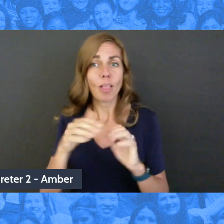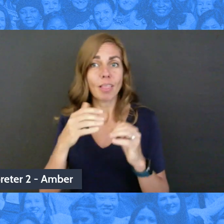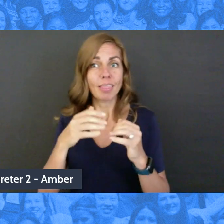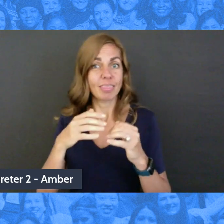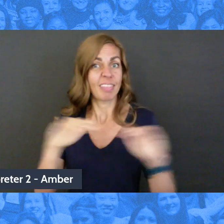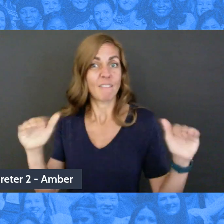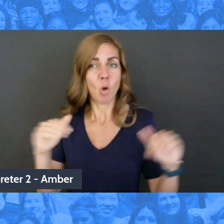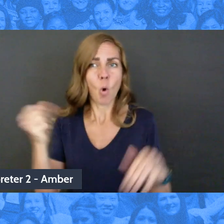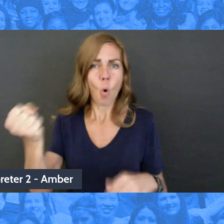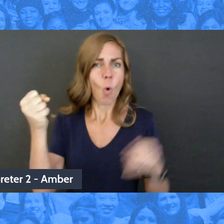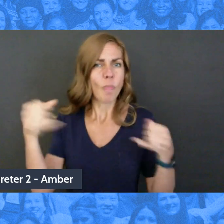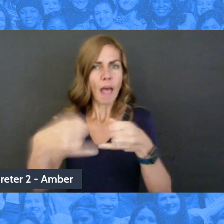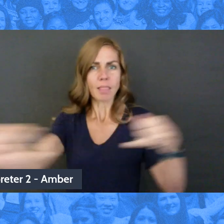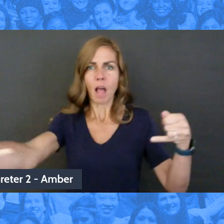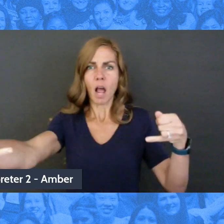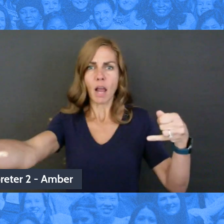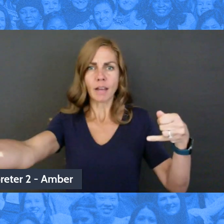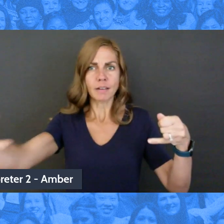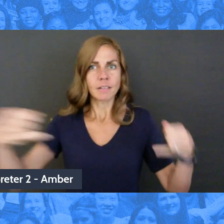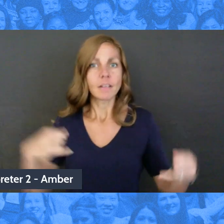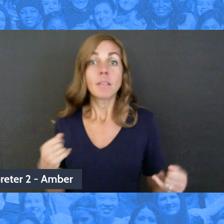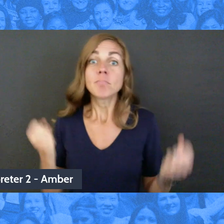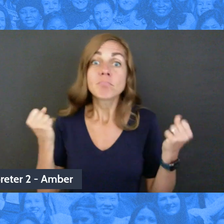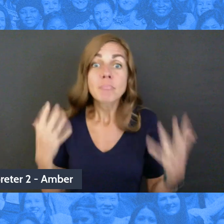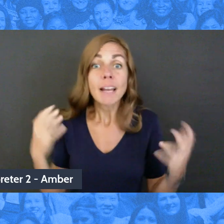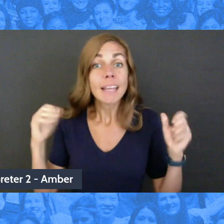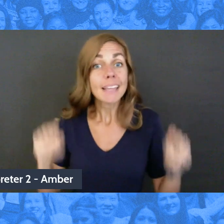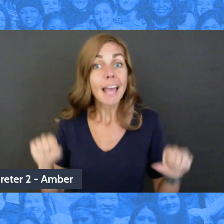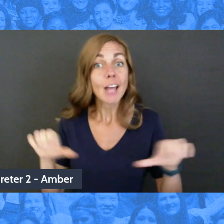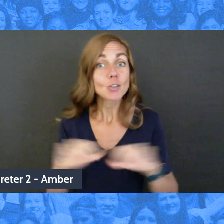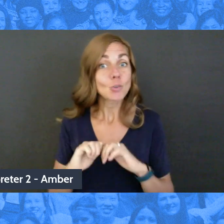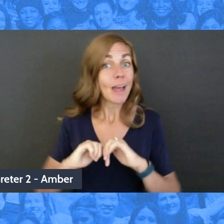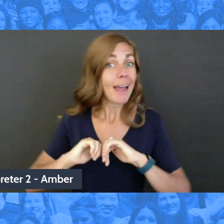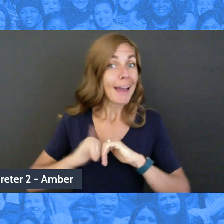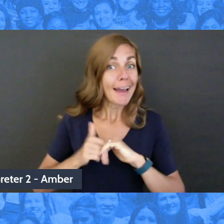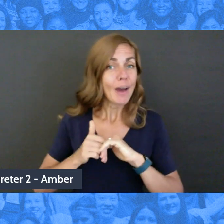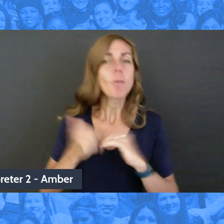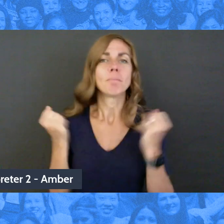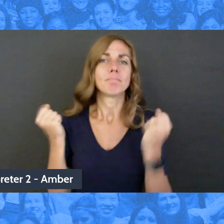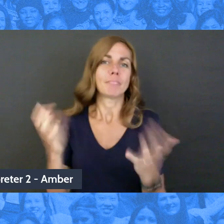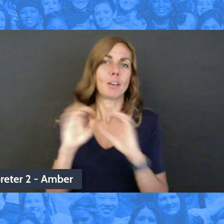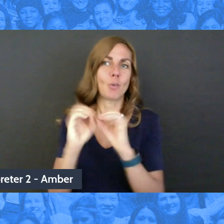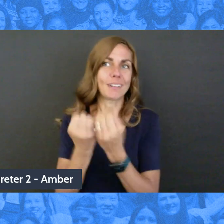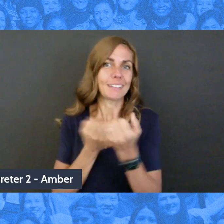and many are able to do so with the help of the organizations who are joining us here today.